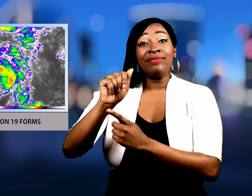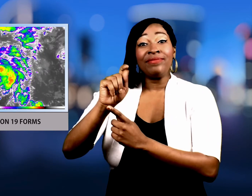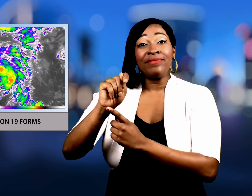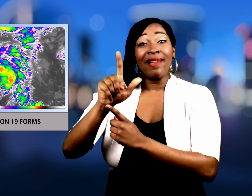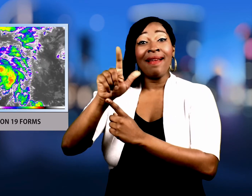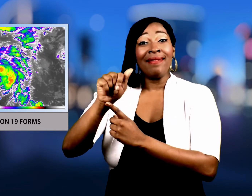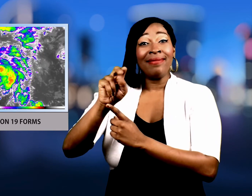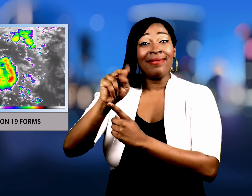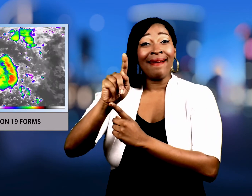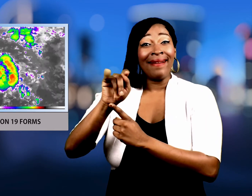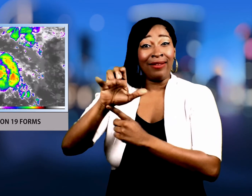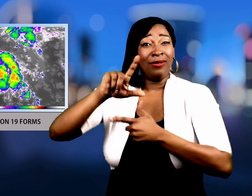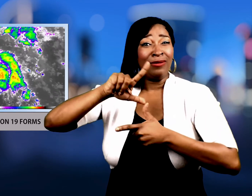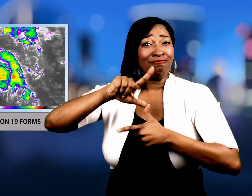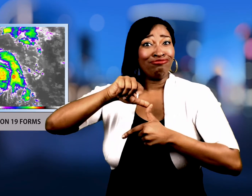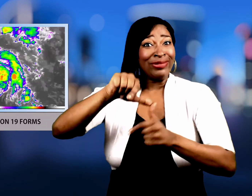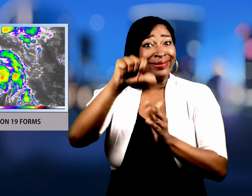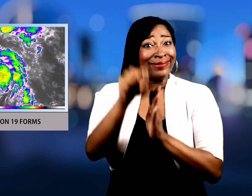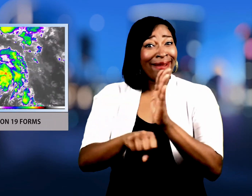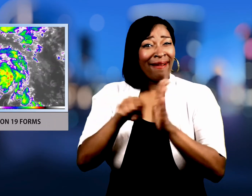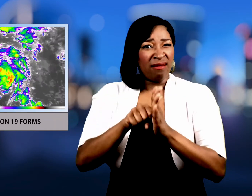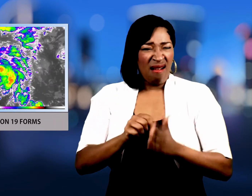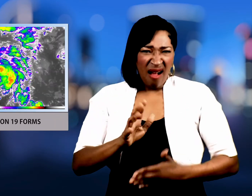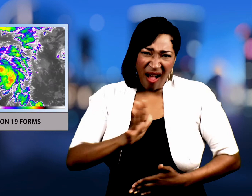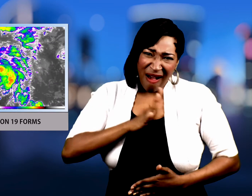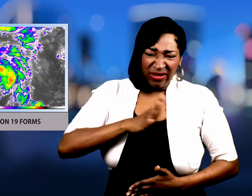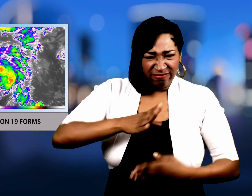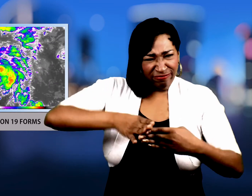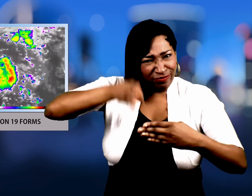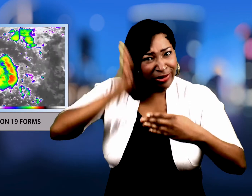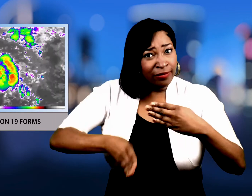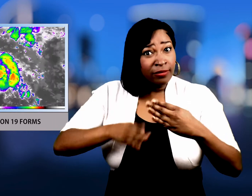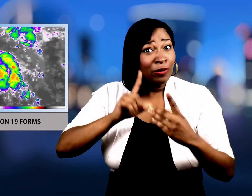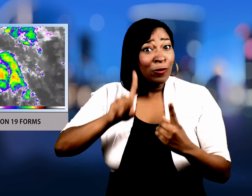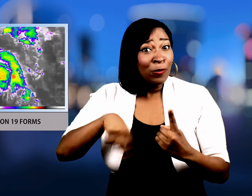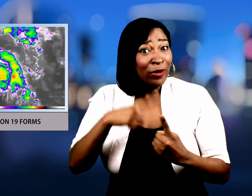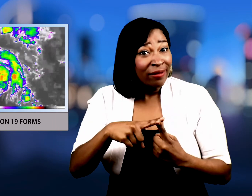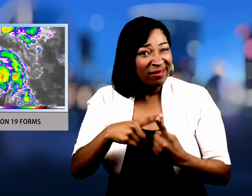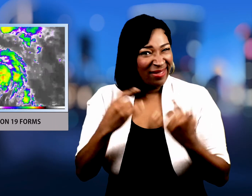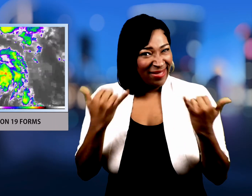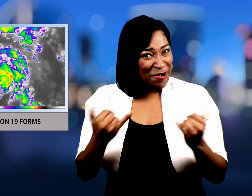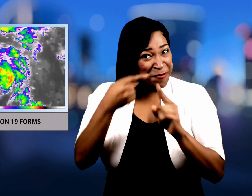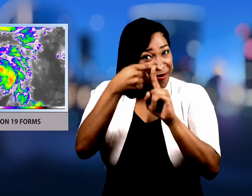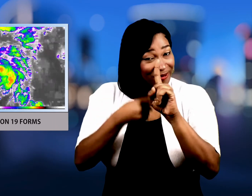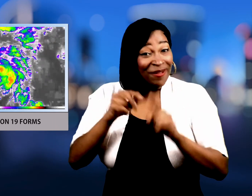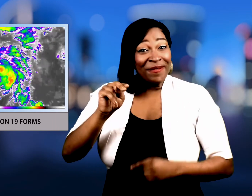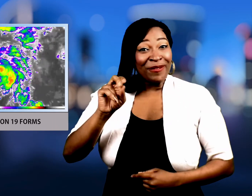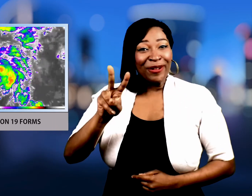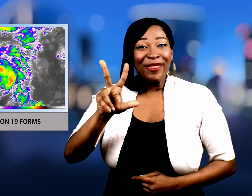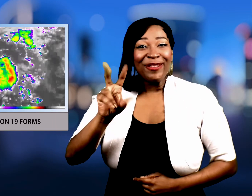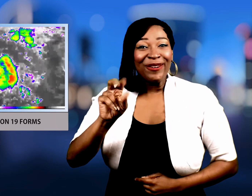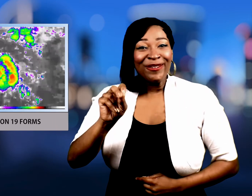The Atlantic hurricane season officially ends November 30th.